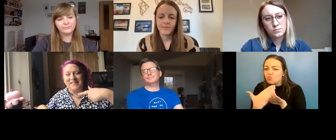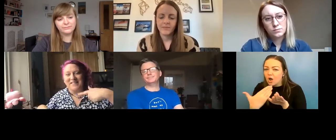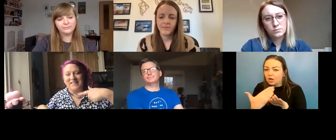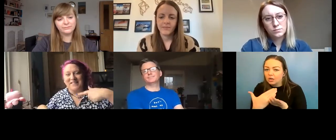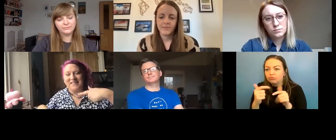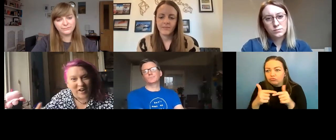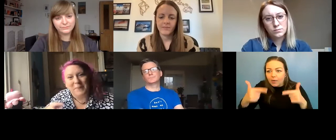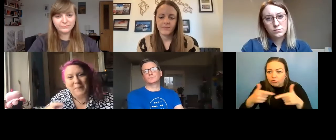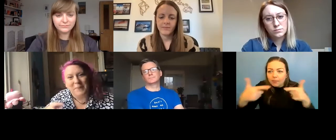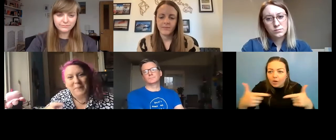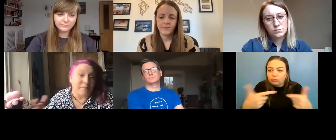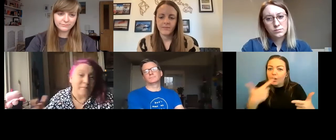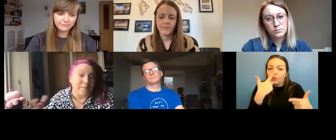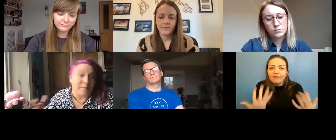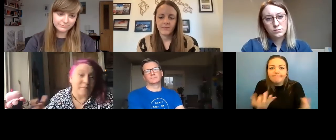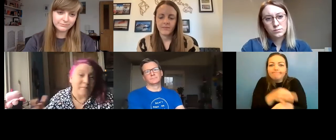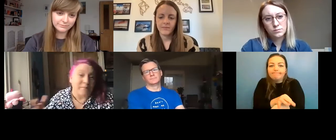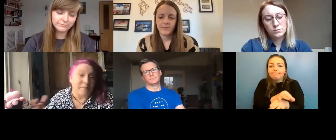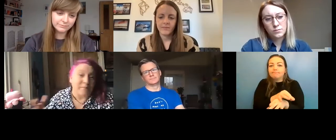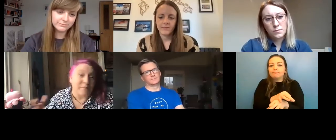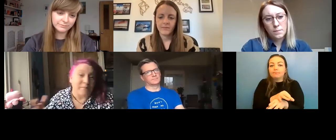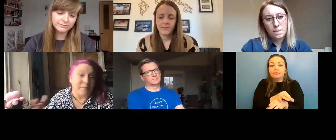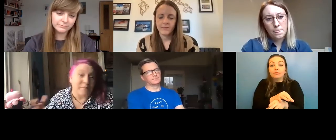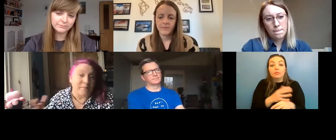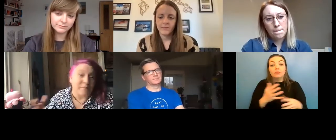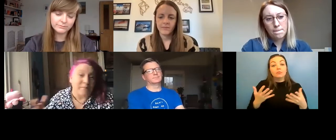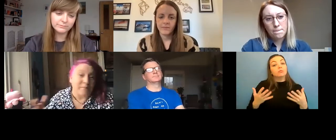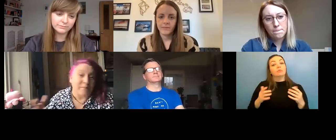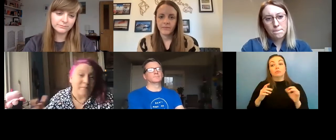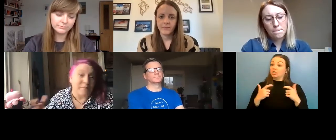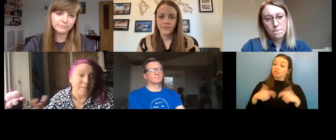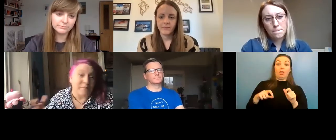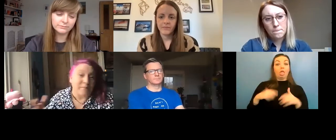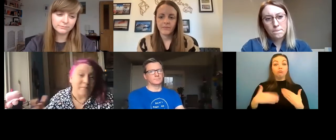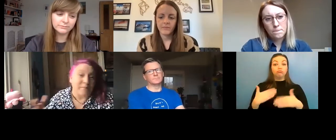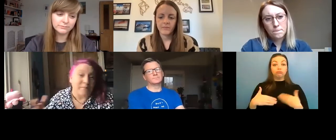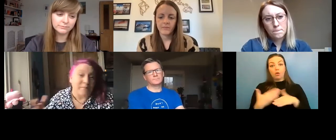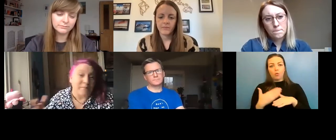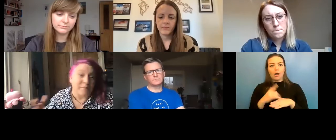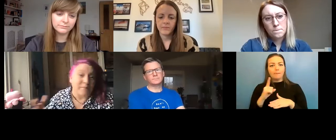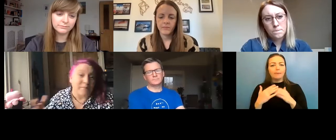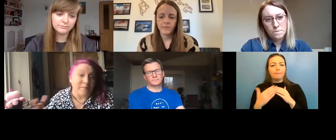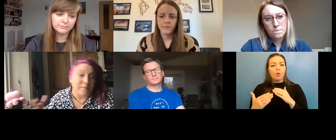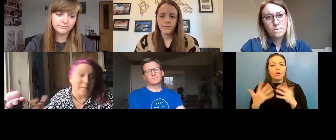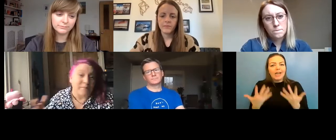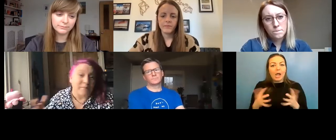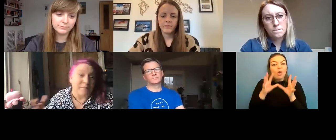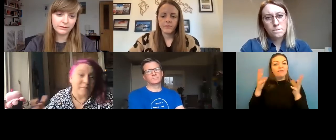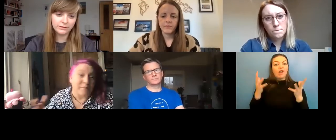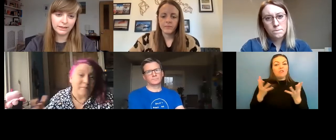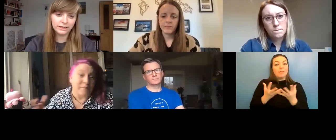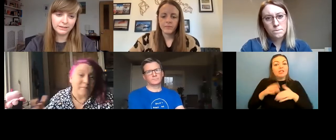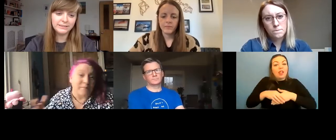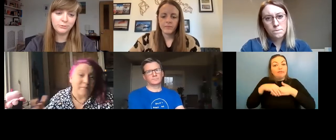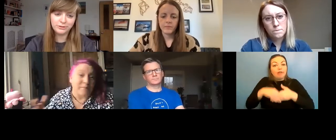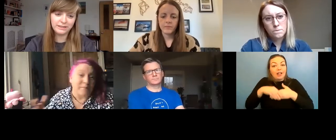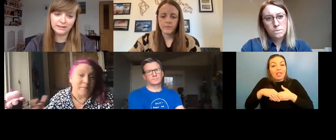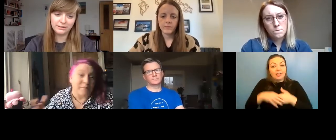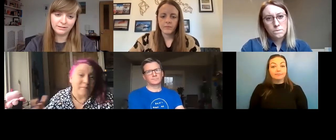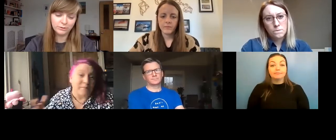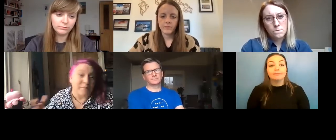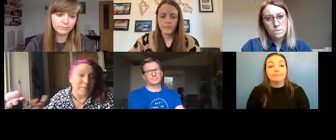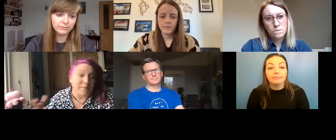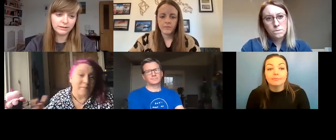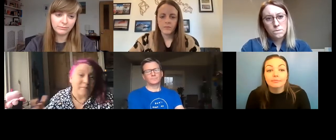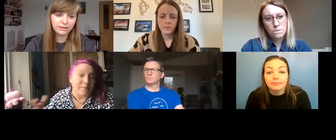those in the first place. So it's going to be really interesting to see how working impacts on the future too ... those elements running but potentially in a much more sustainable